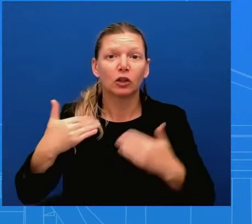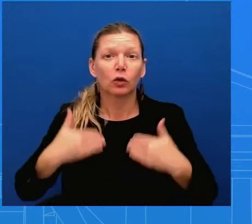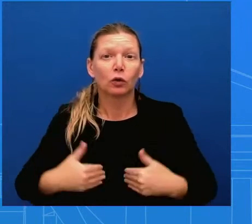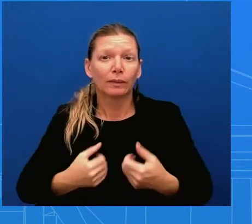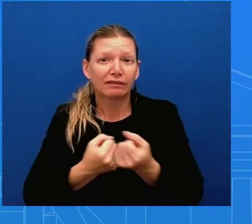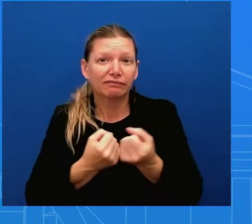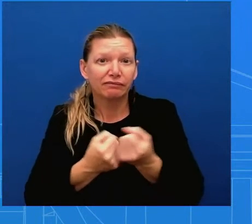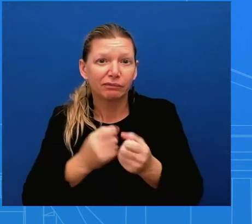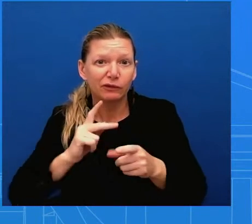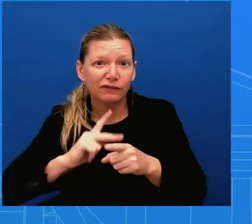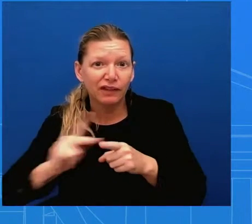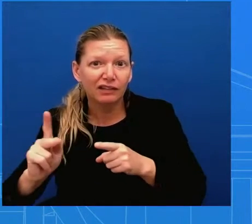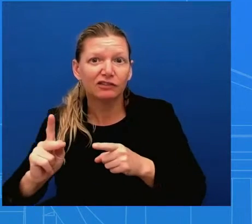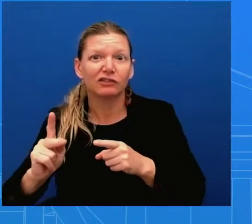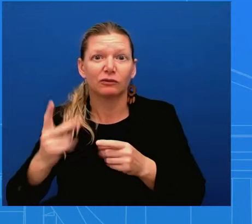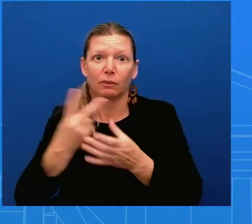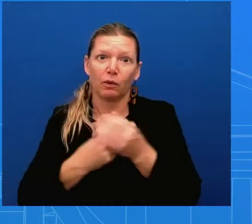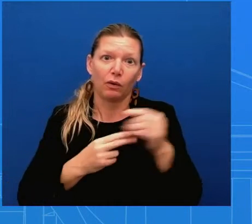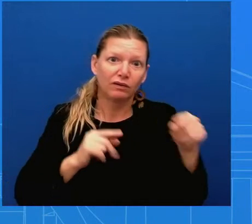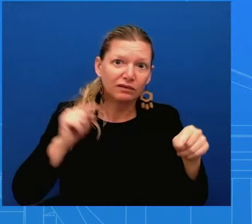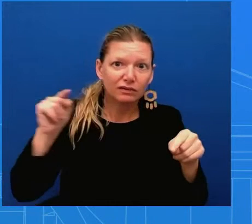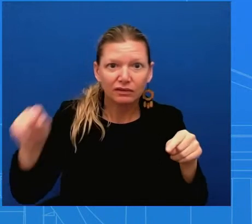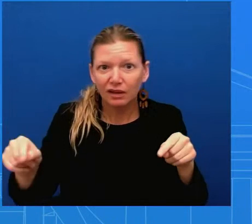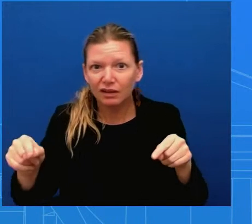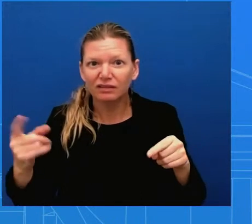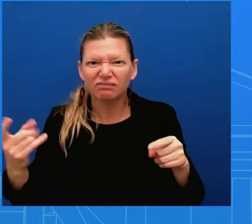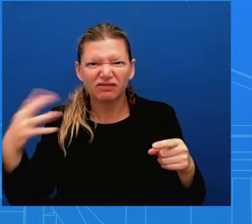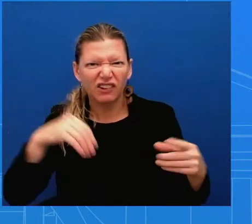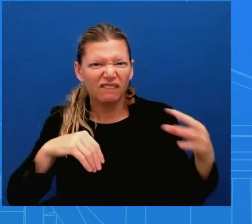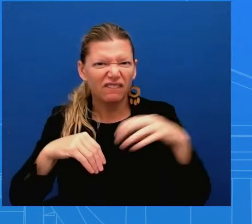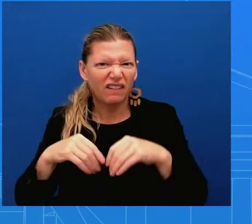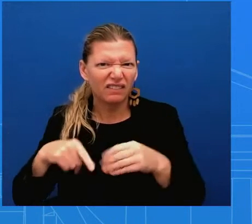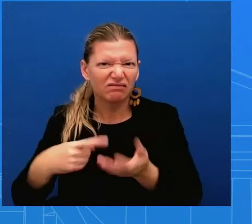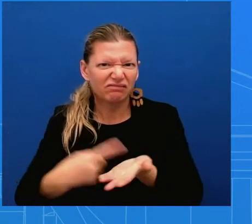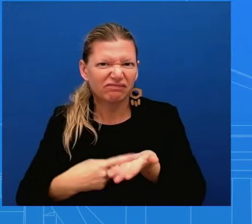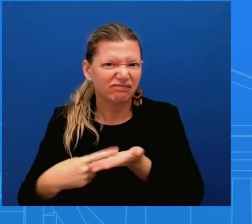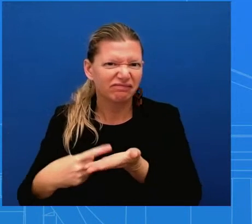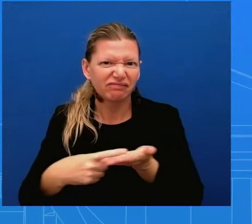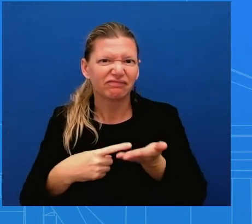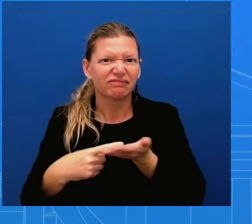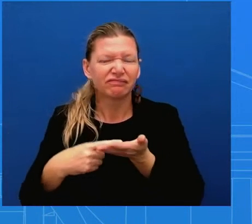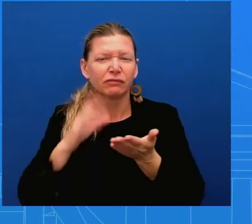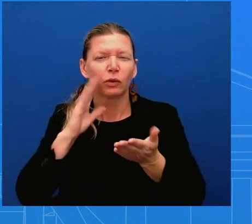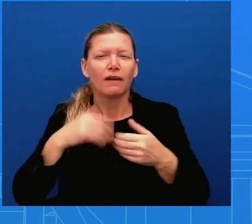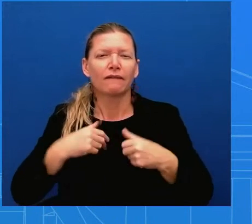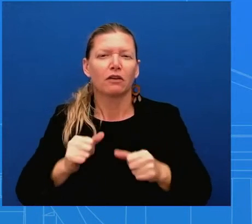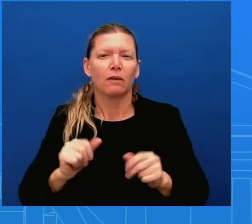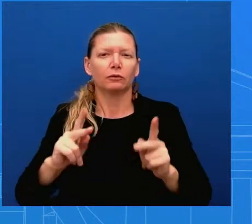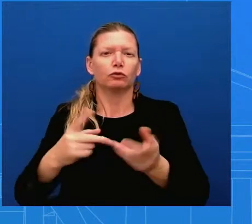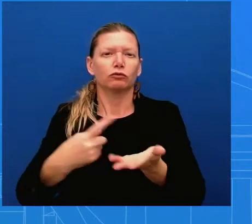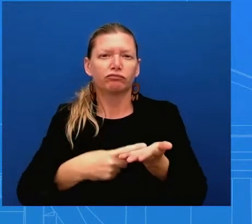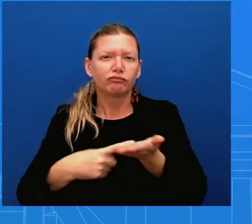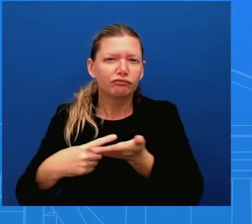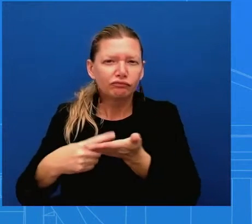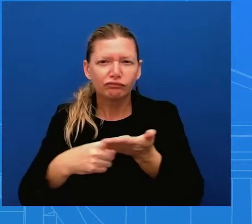to talk further about the best way to ensure Hamas's defeat everywhere in Gaza, including in Rafah, in the context of that conversation